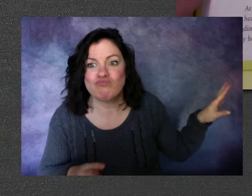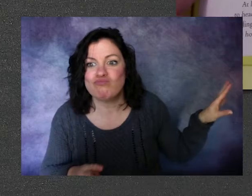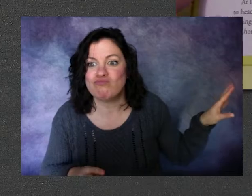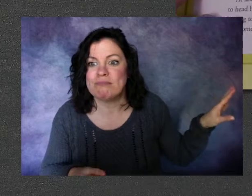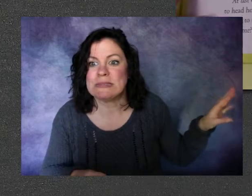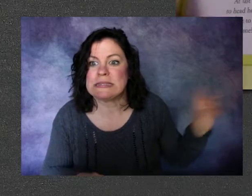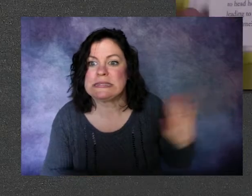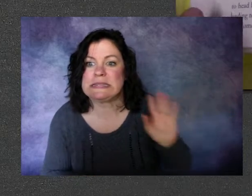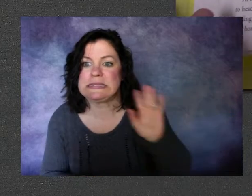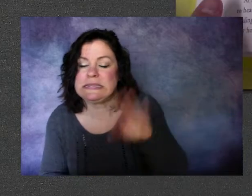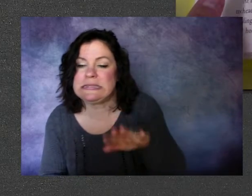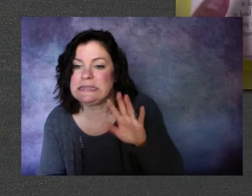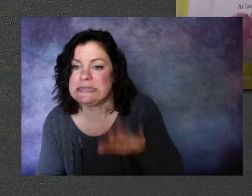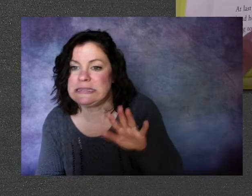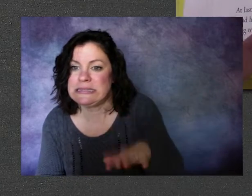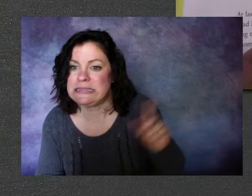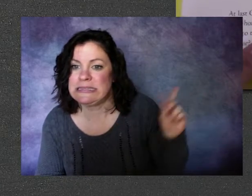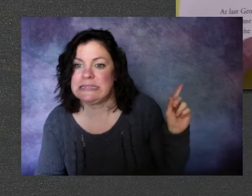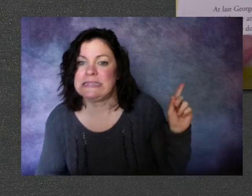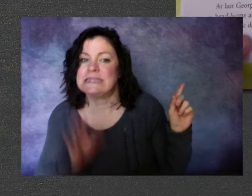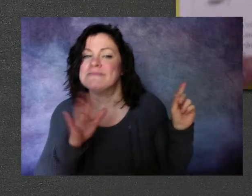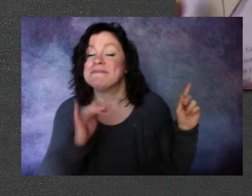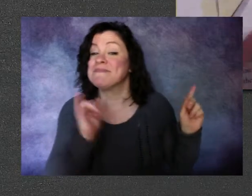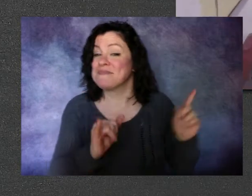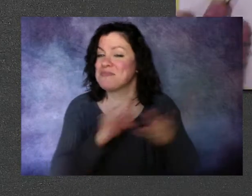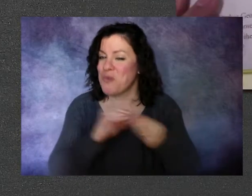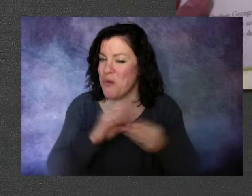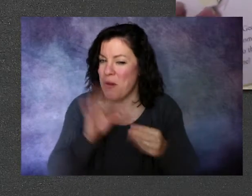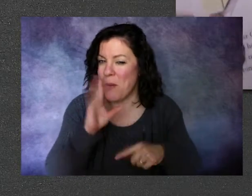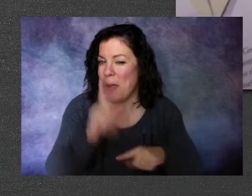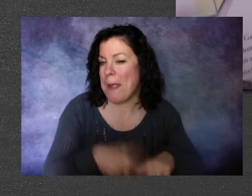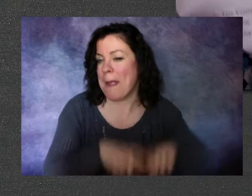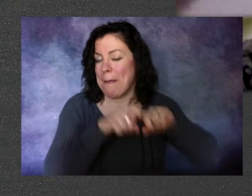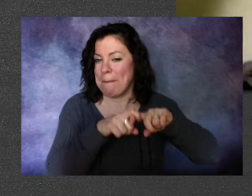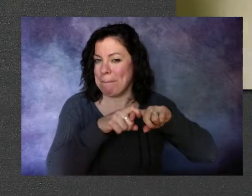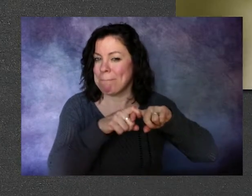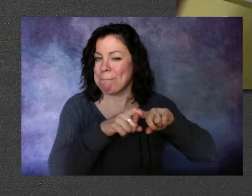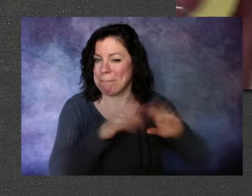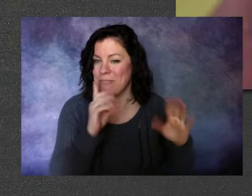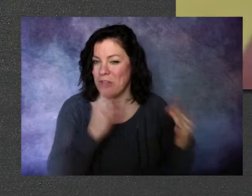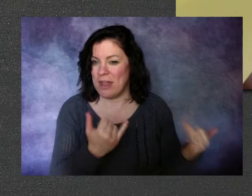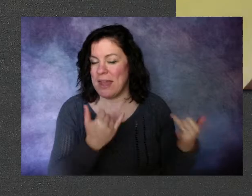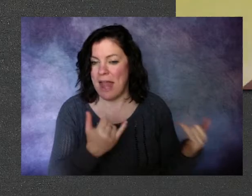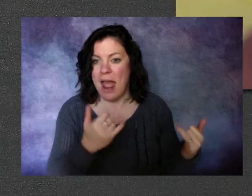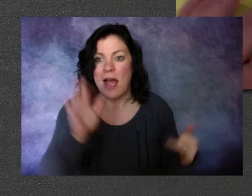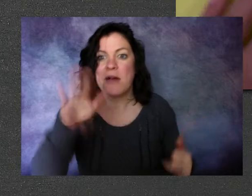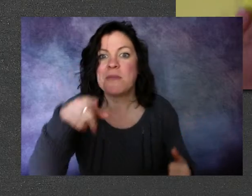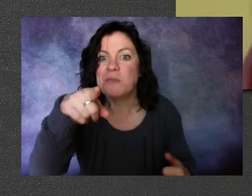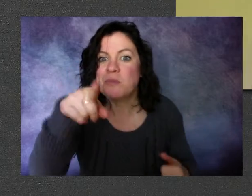My friends, that is actually where we're going to stop today for our story. Guess what? You are going to have